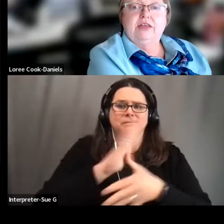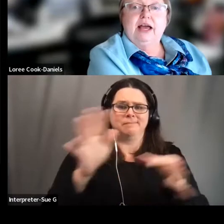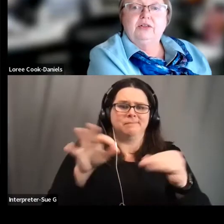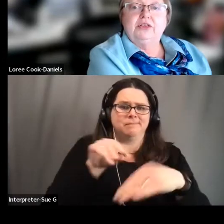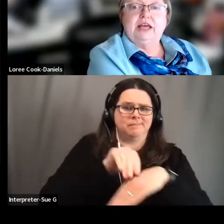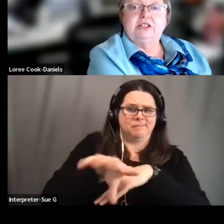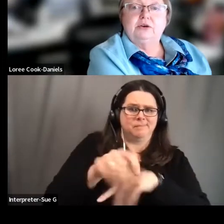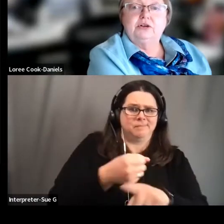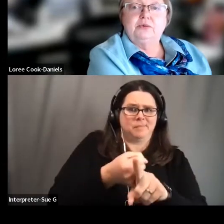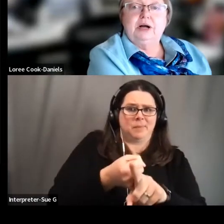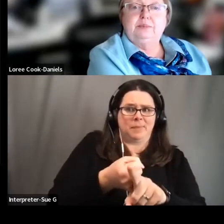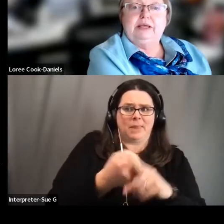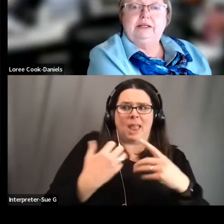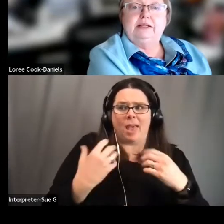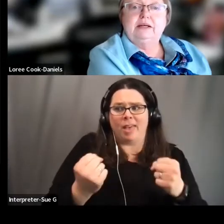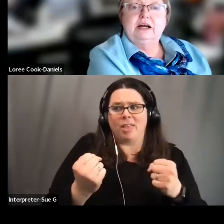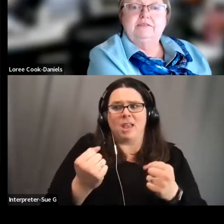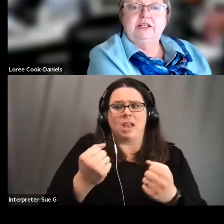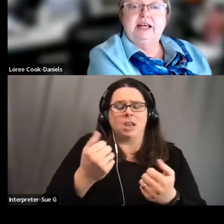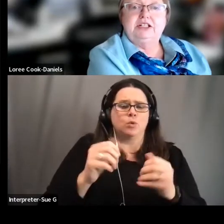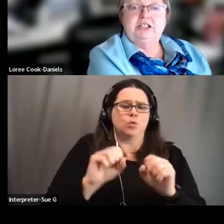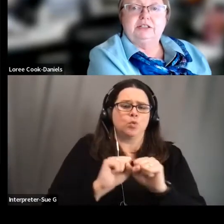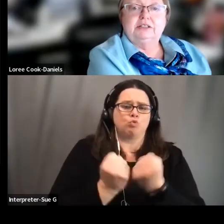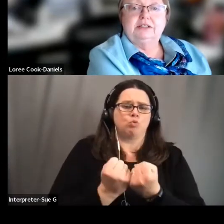"of the health and social wellbeing of the nation."